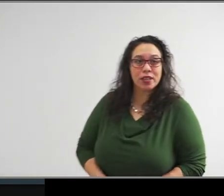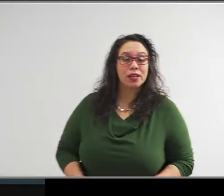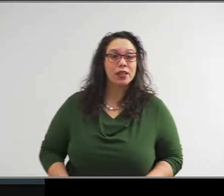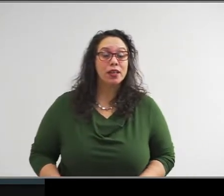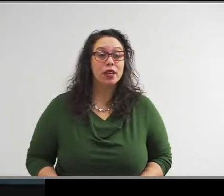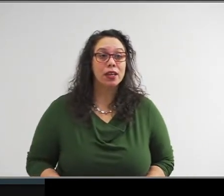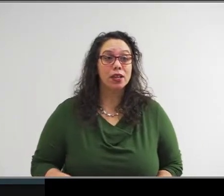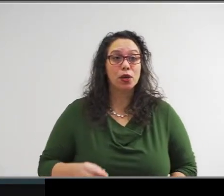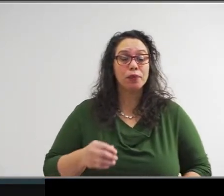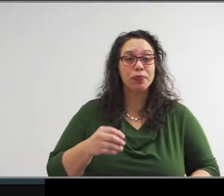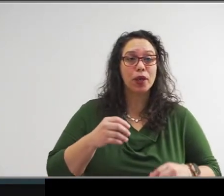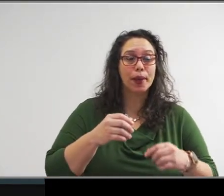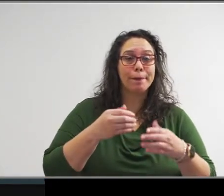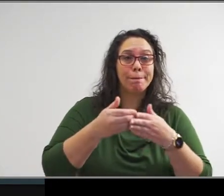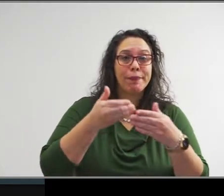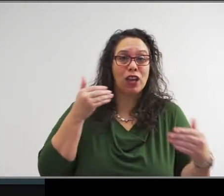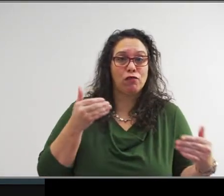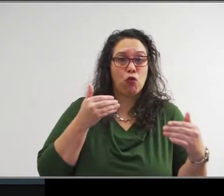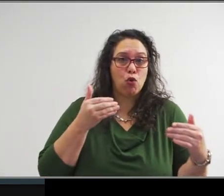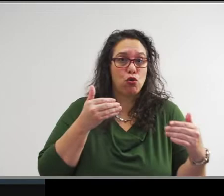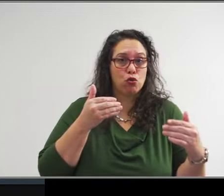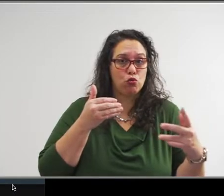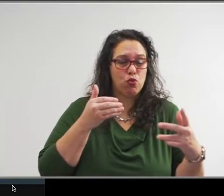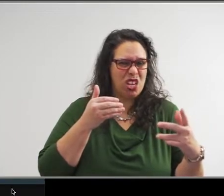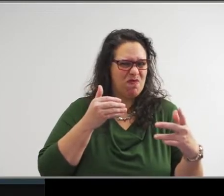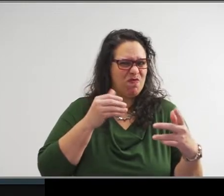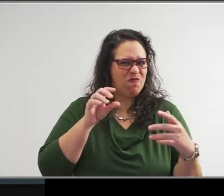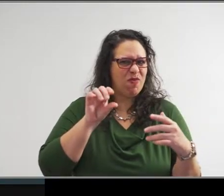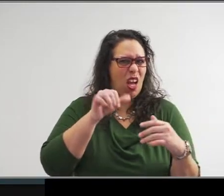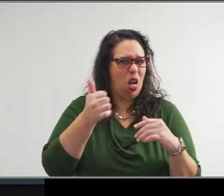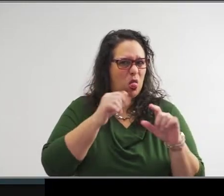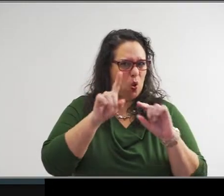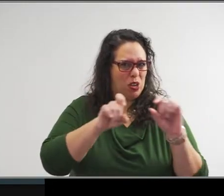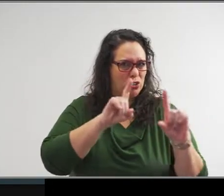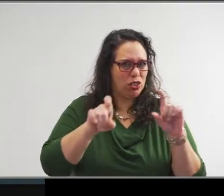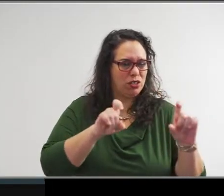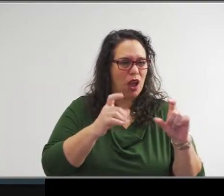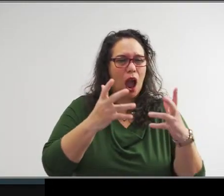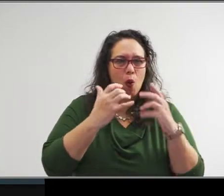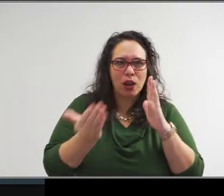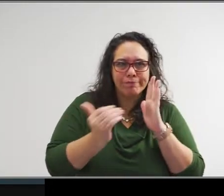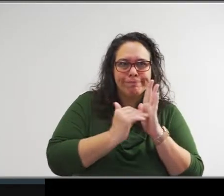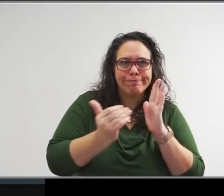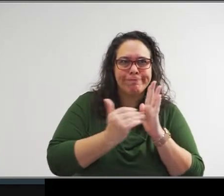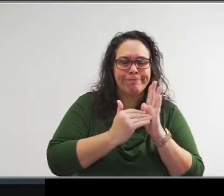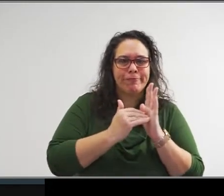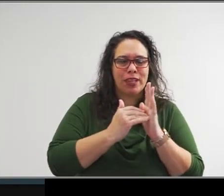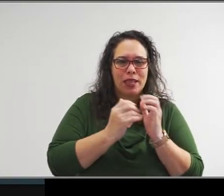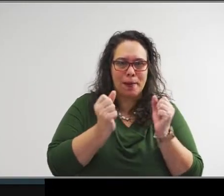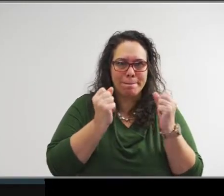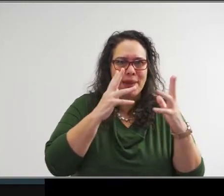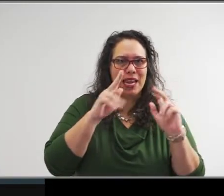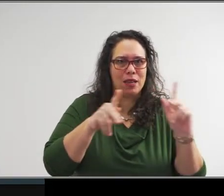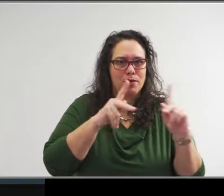I do want to reiterate many of the public will know this because it was newsworthy over the last couple of weeks